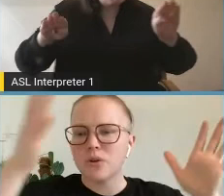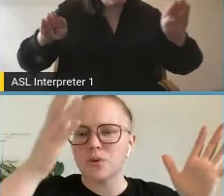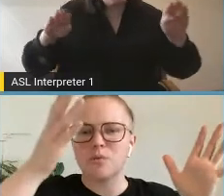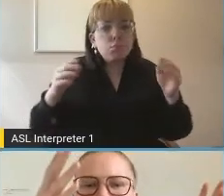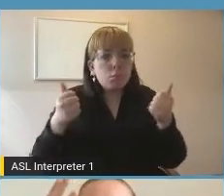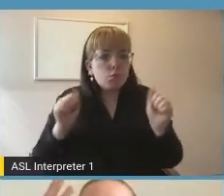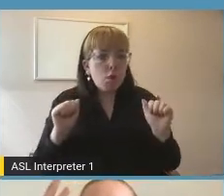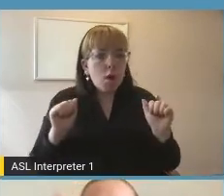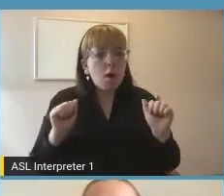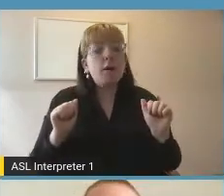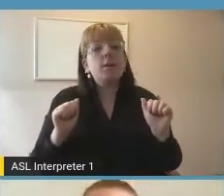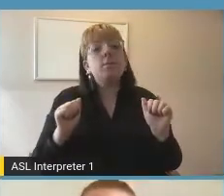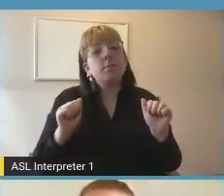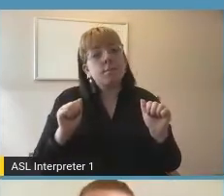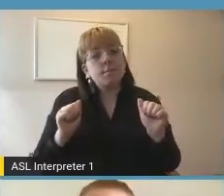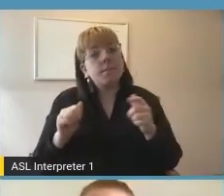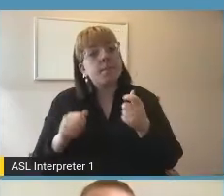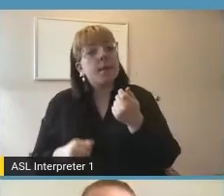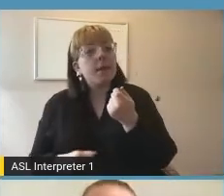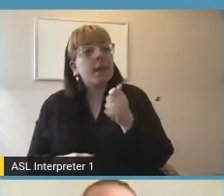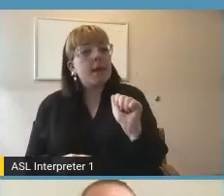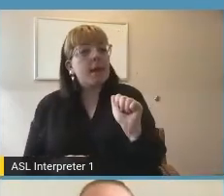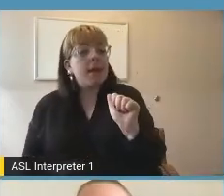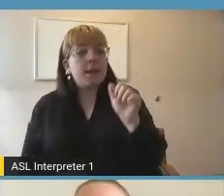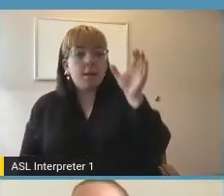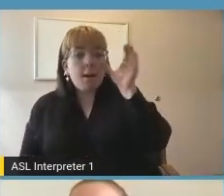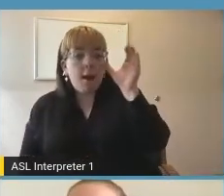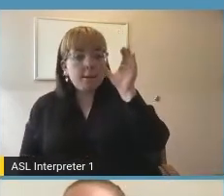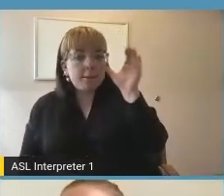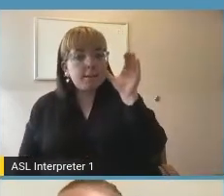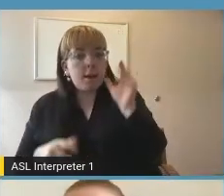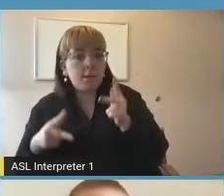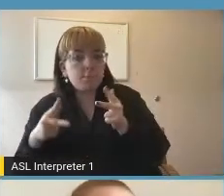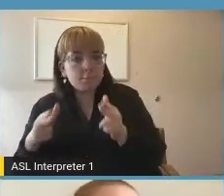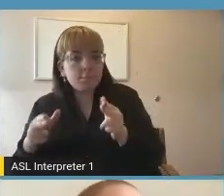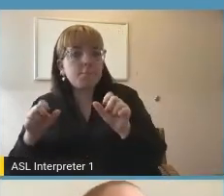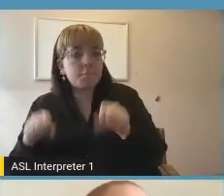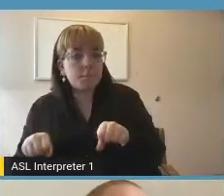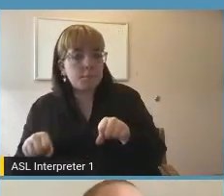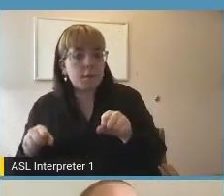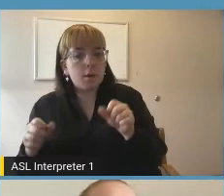through making any content cuts so this is this sentence that sentence we are going to